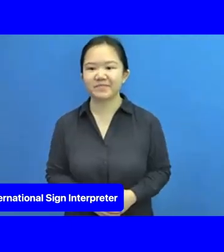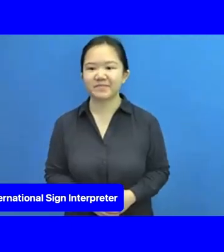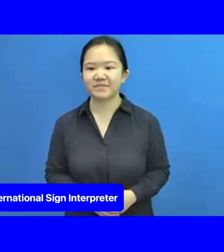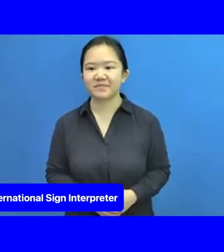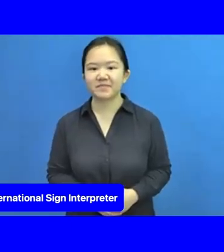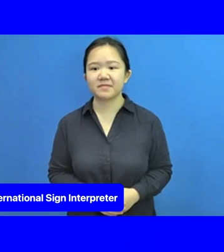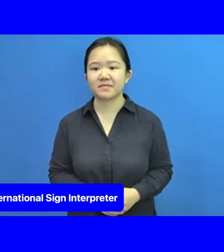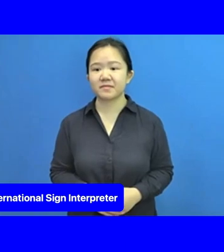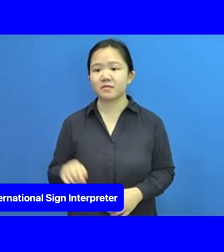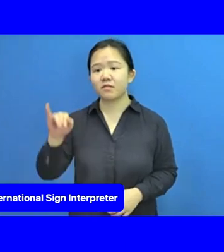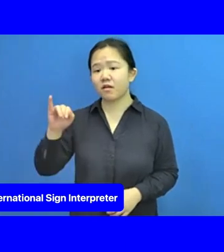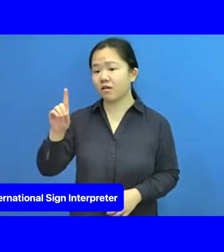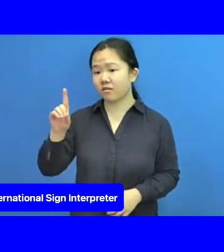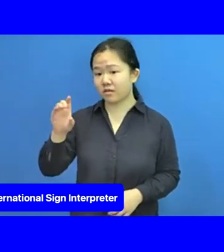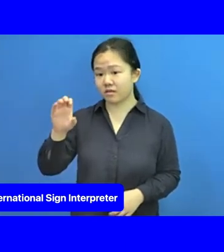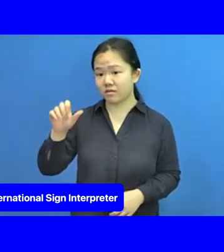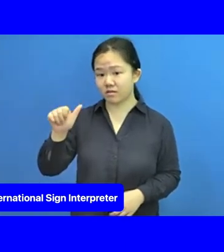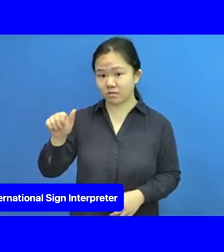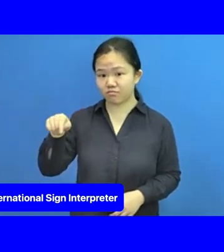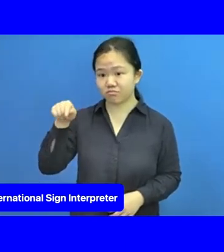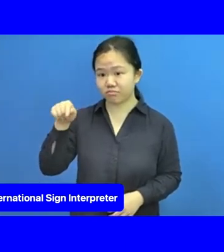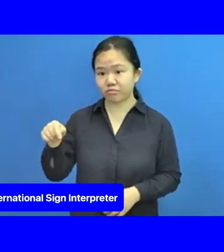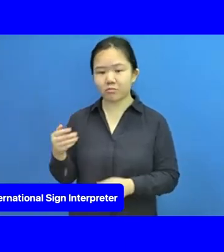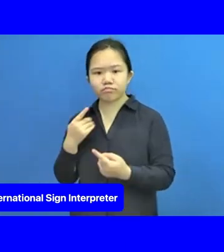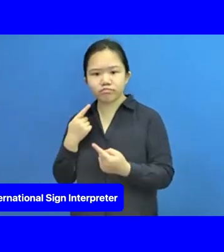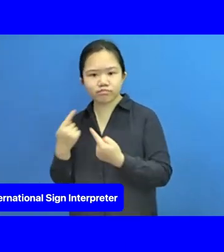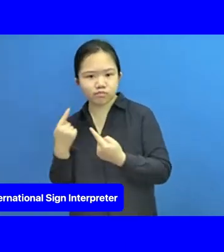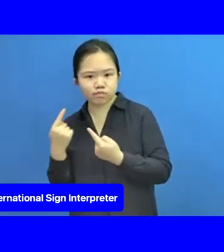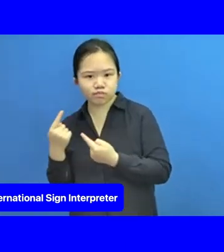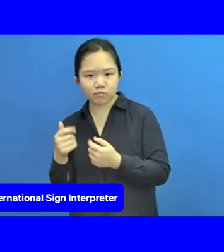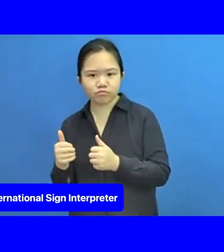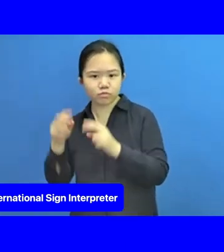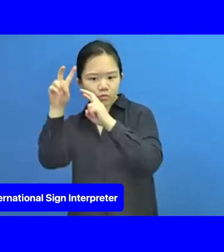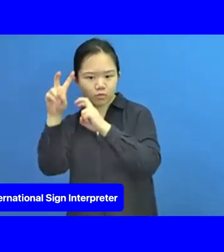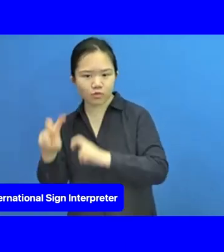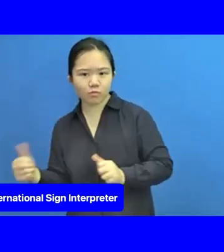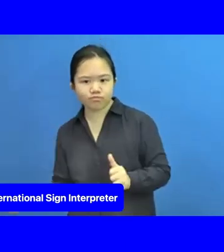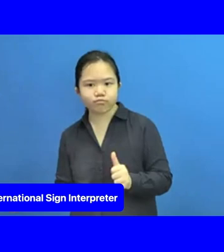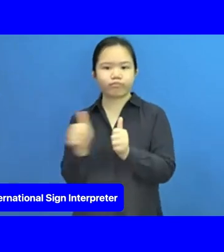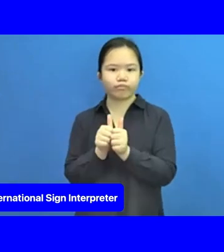there is a a huge need and a big desire to develop and to innovate more sustainable practices